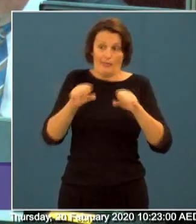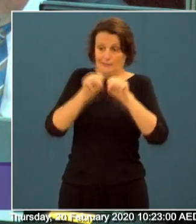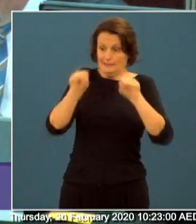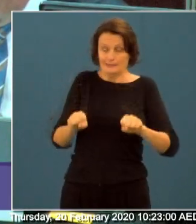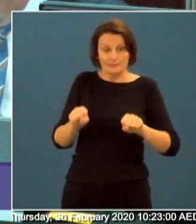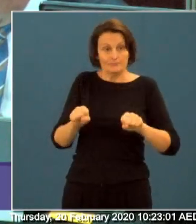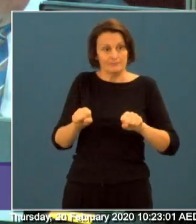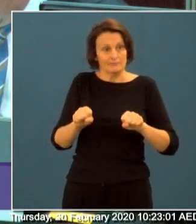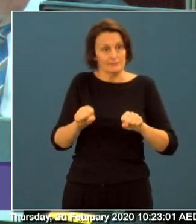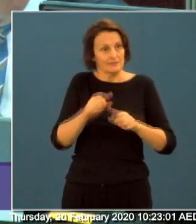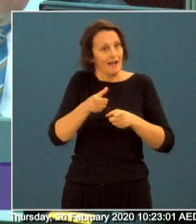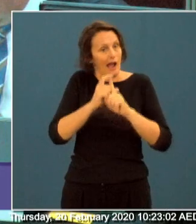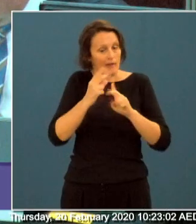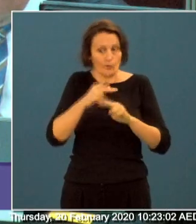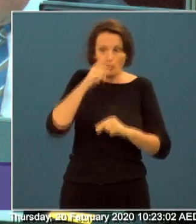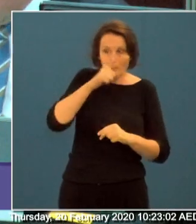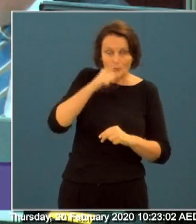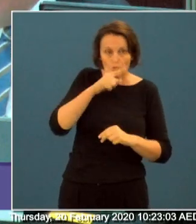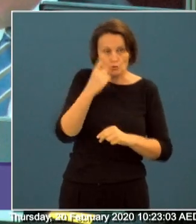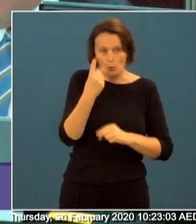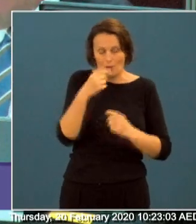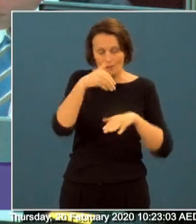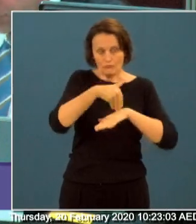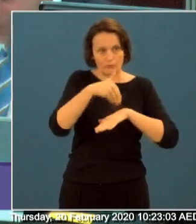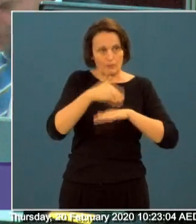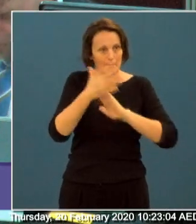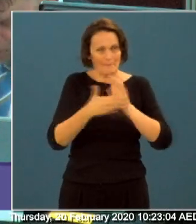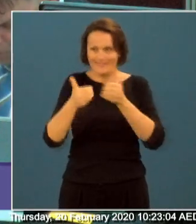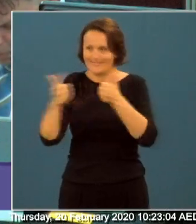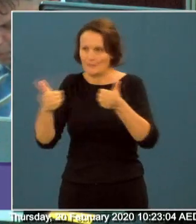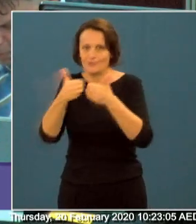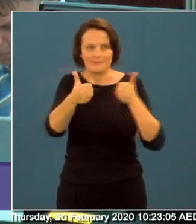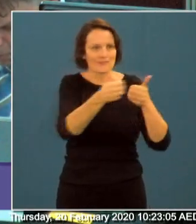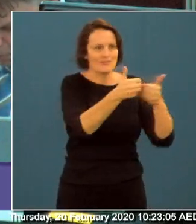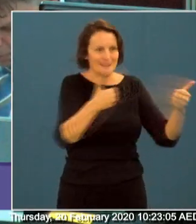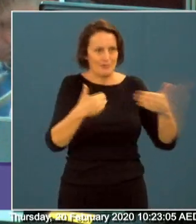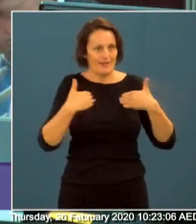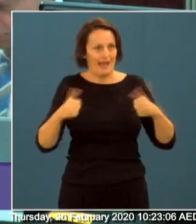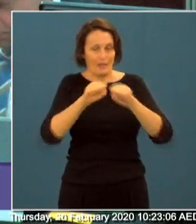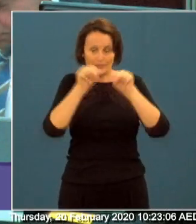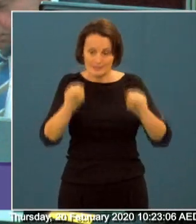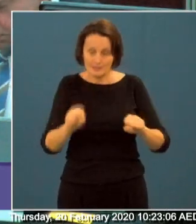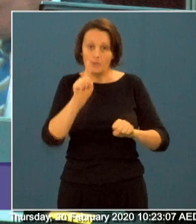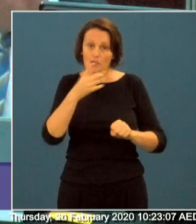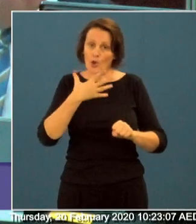Integrated care is one such challenge. Could I just ask you to just briefly provide an overview of where you see